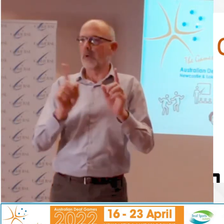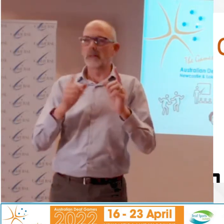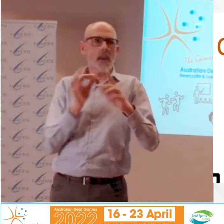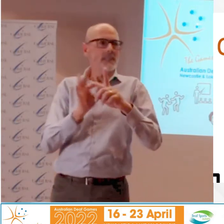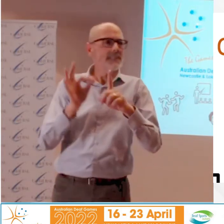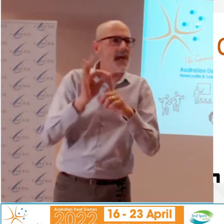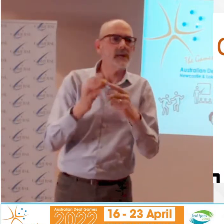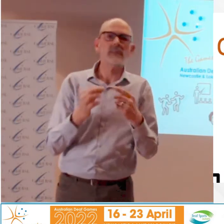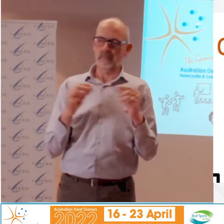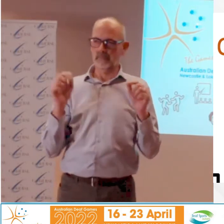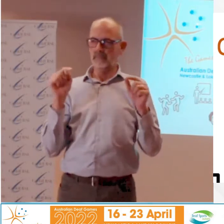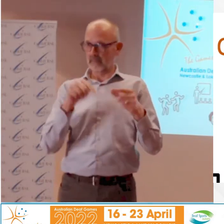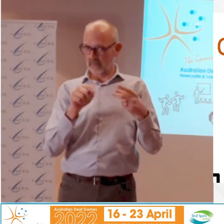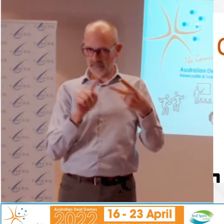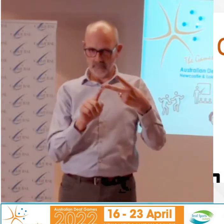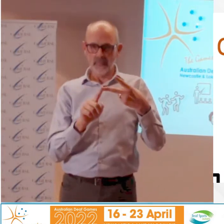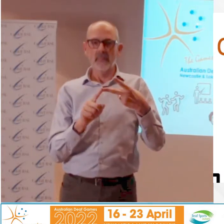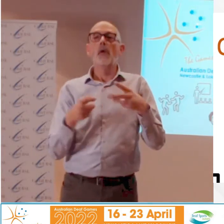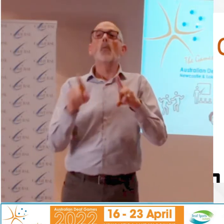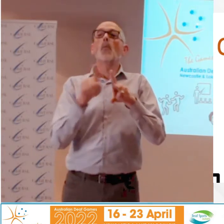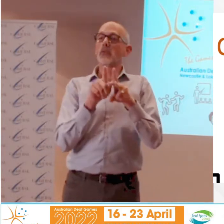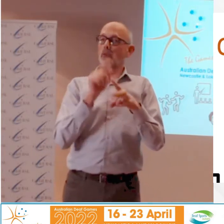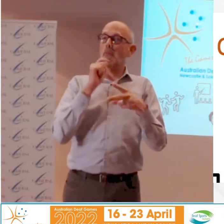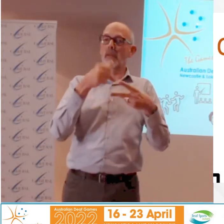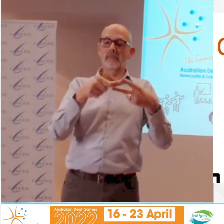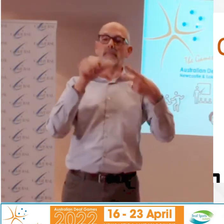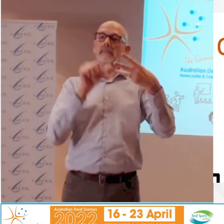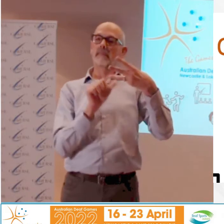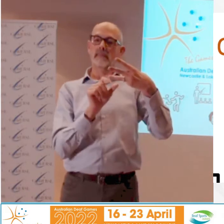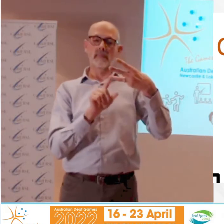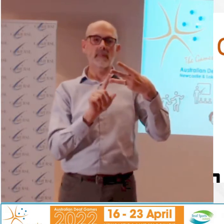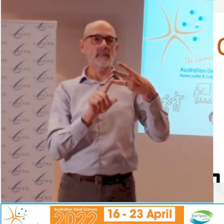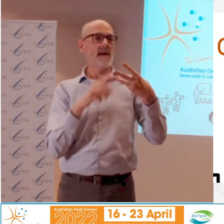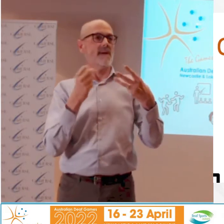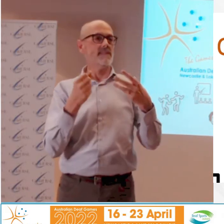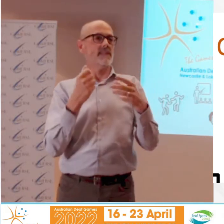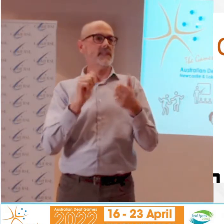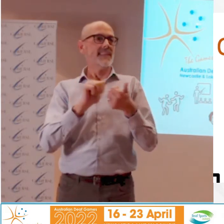we all get together get updates information what's going on we'll be at the game club